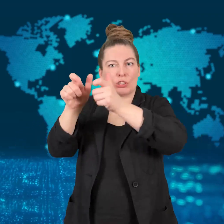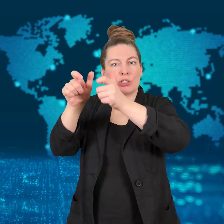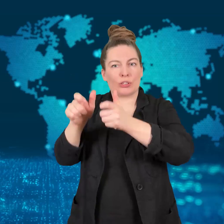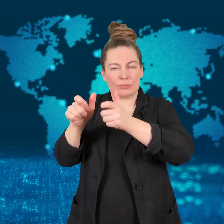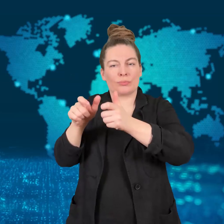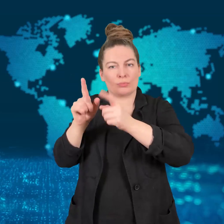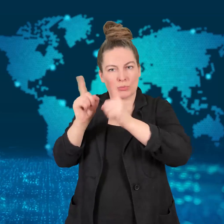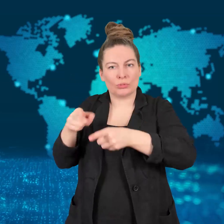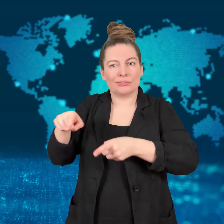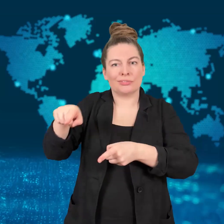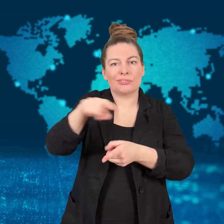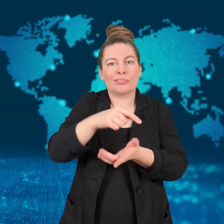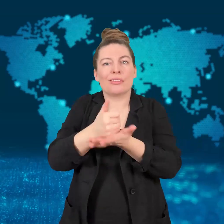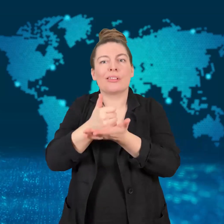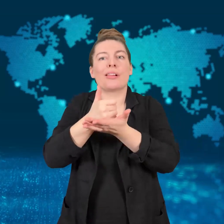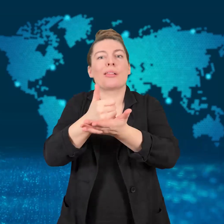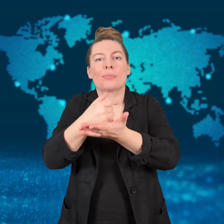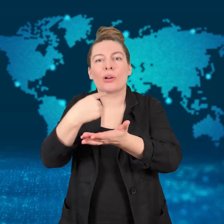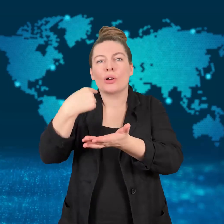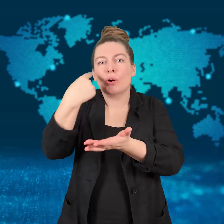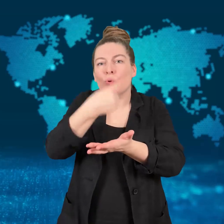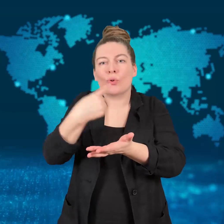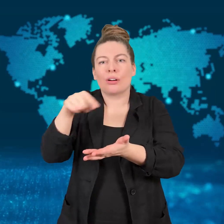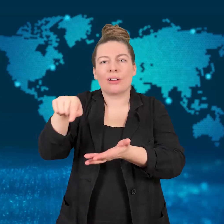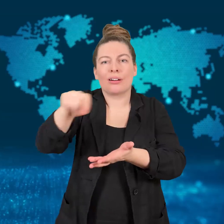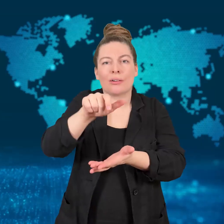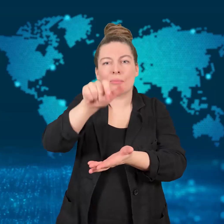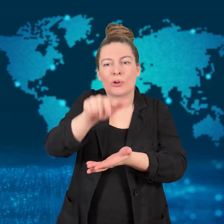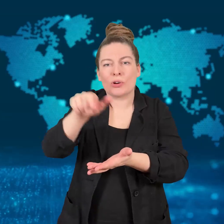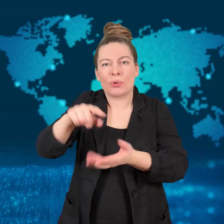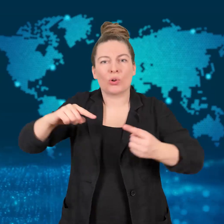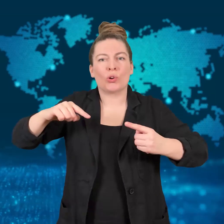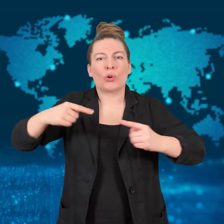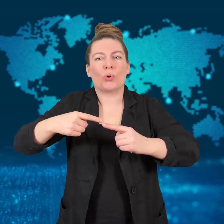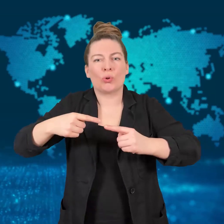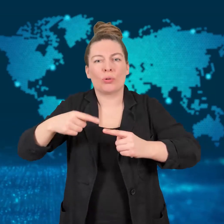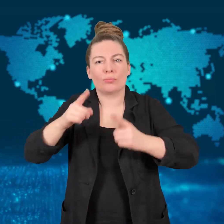assist in recovery efforts as well as medical care for